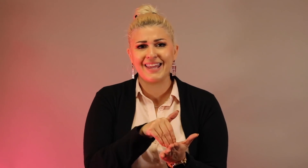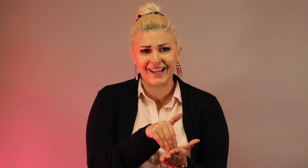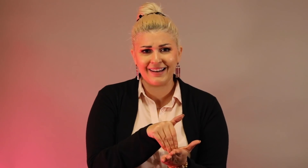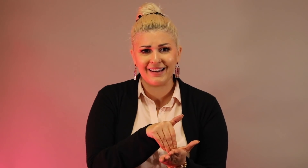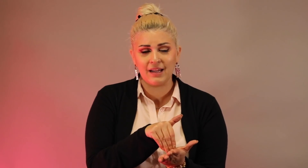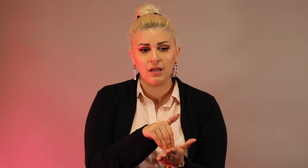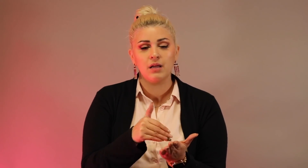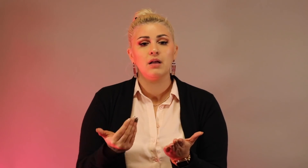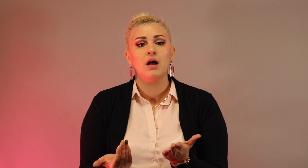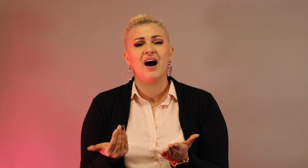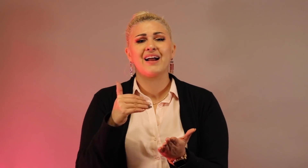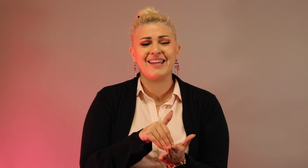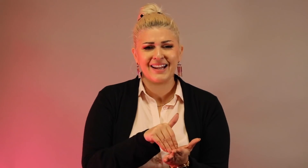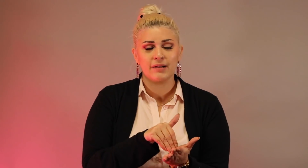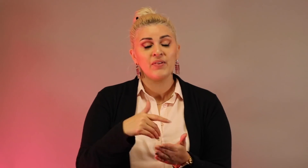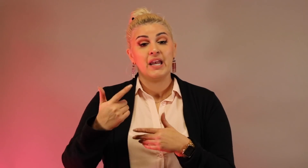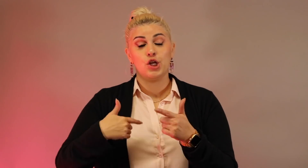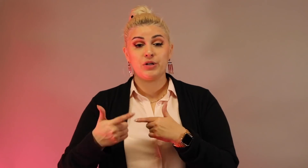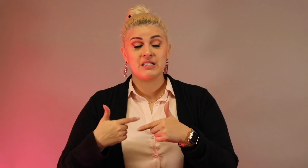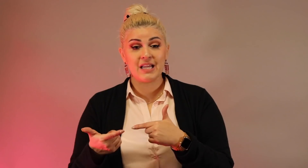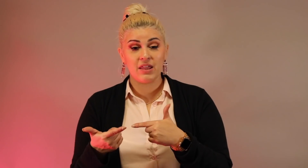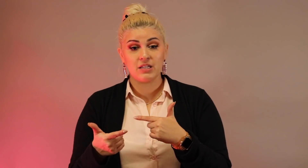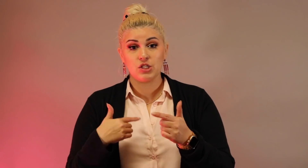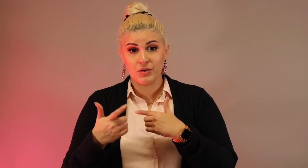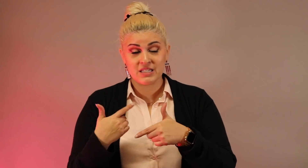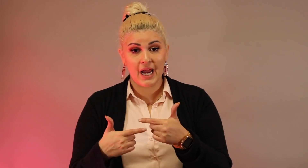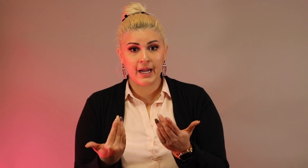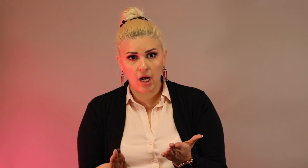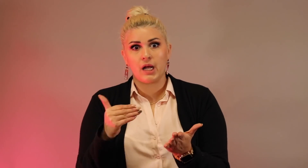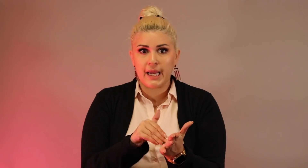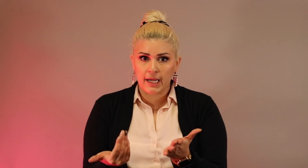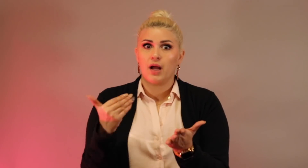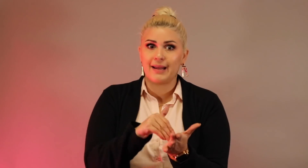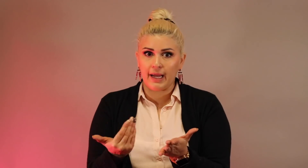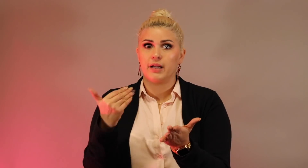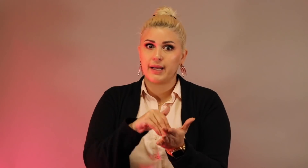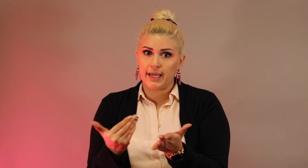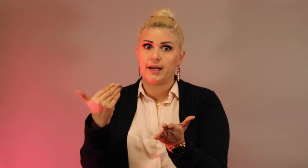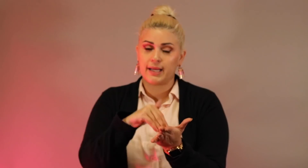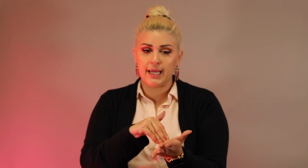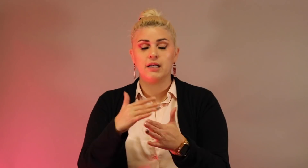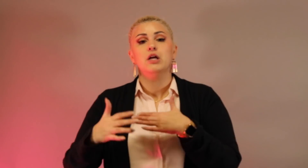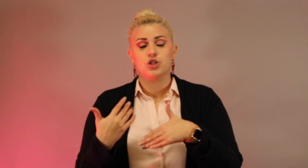Again. Now you can say this, you can sign it, again, again, again, again,